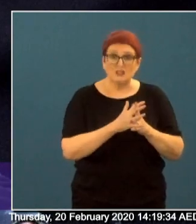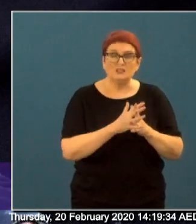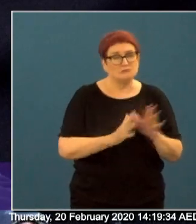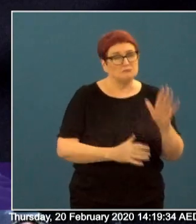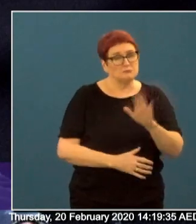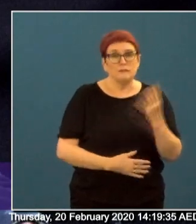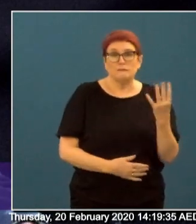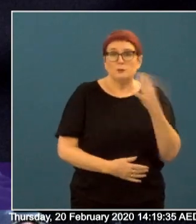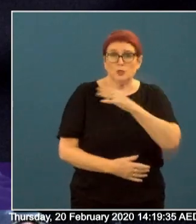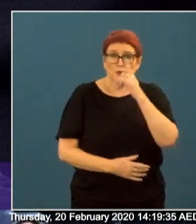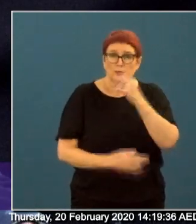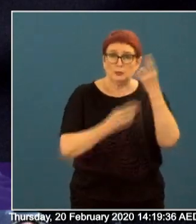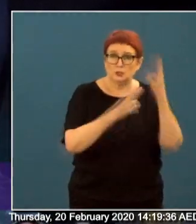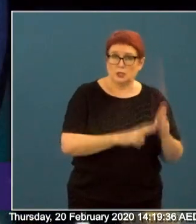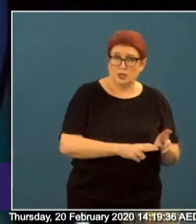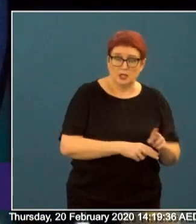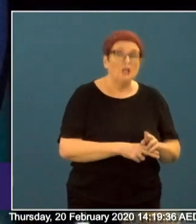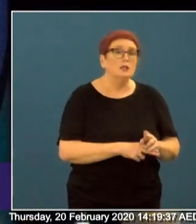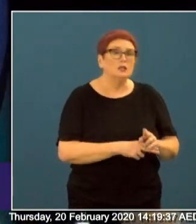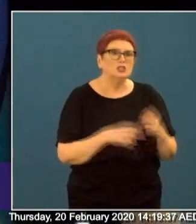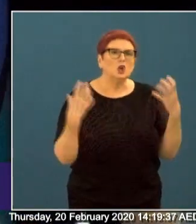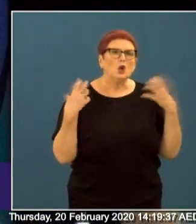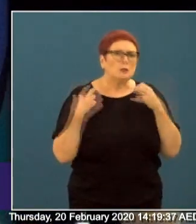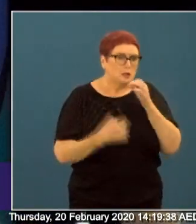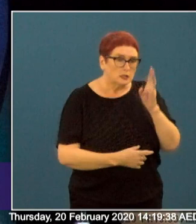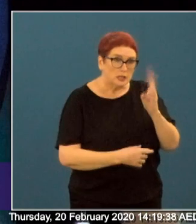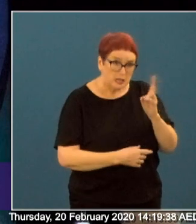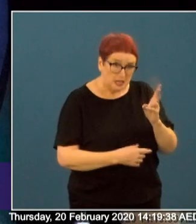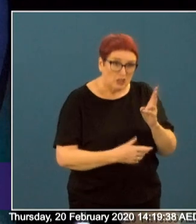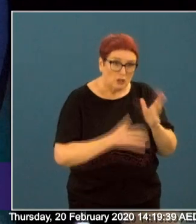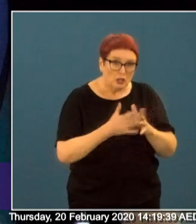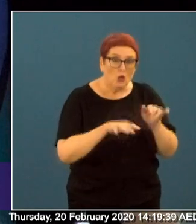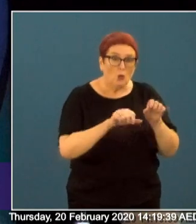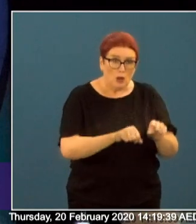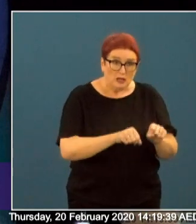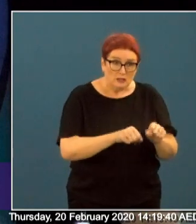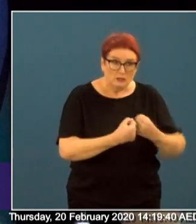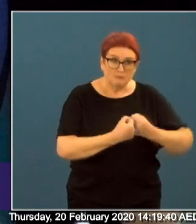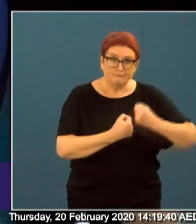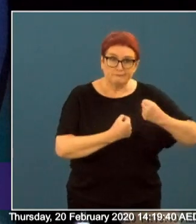So that's what we're dealing with. So every year we delay, there's 400 people die.